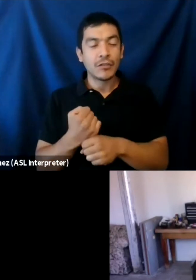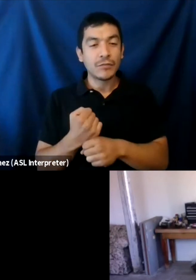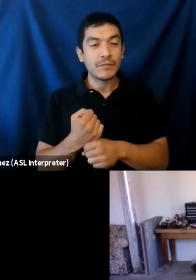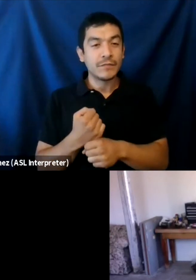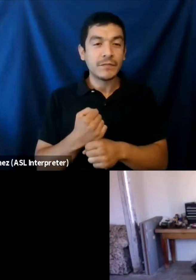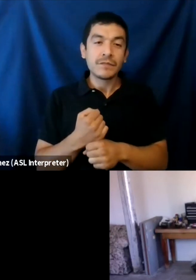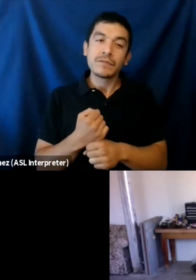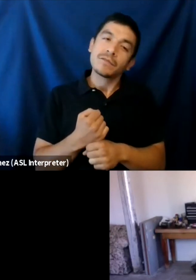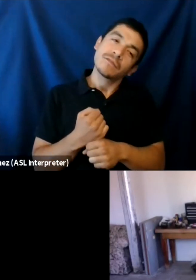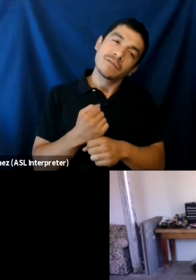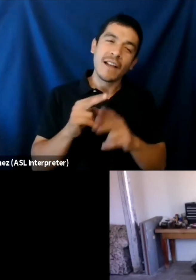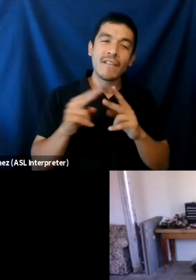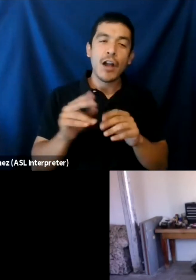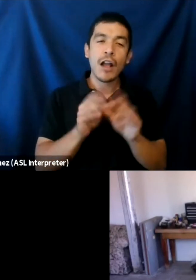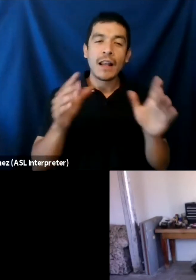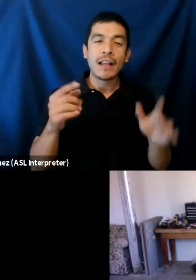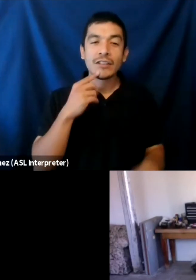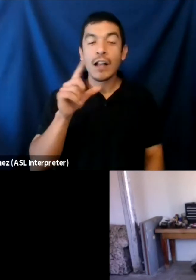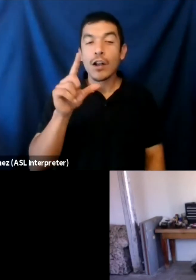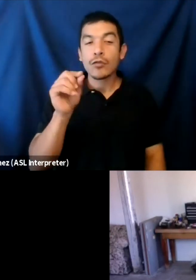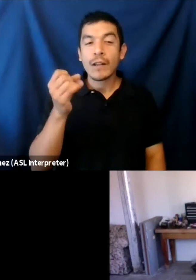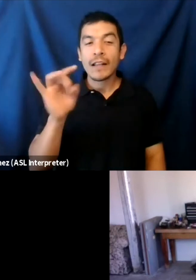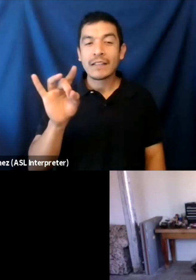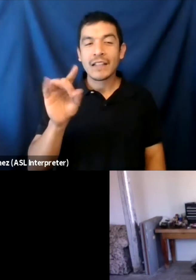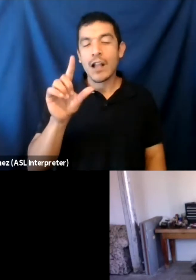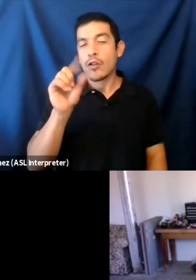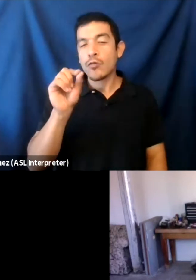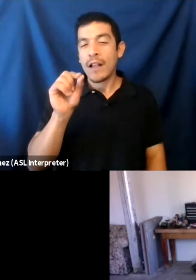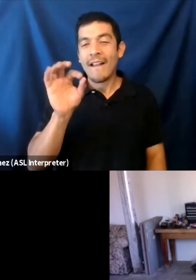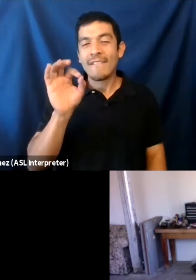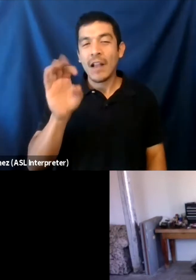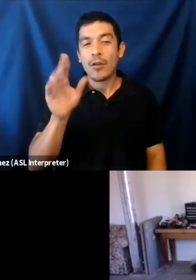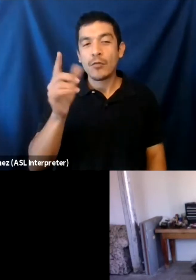very clearly said 28, like February 26th, 2018 on it.